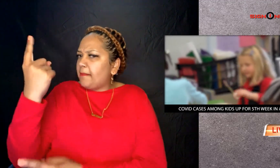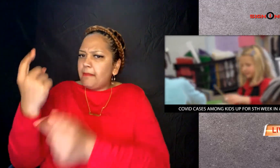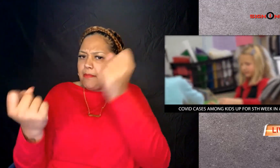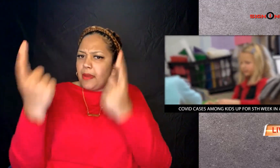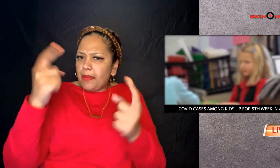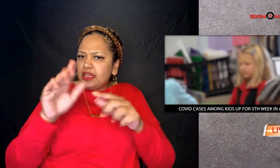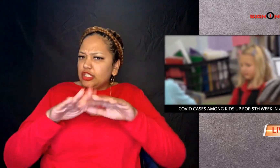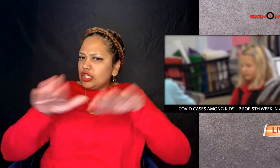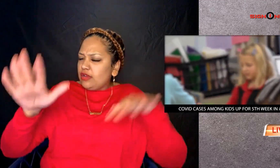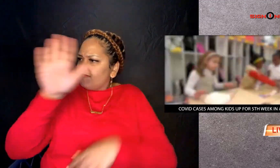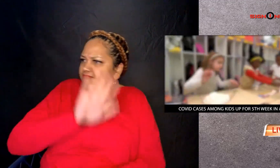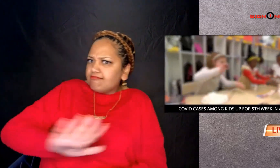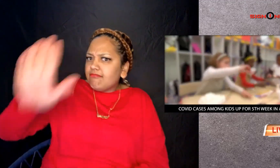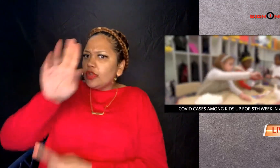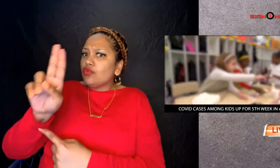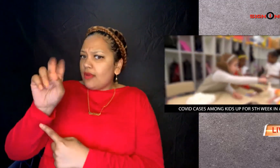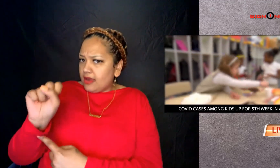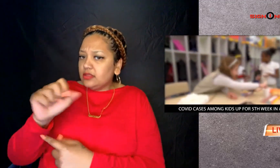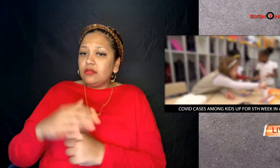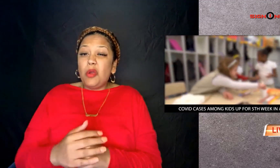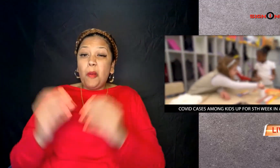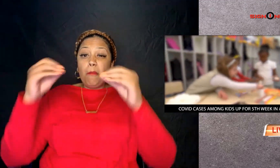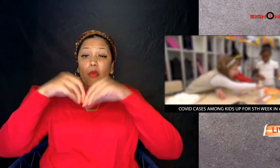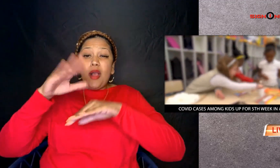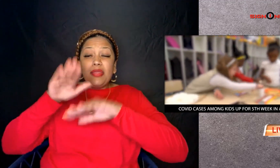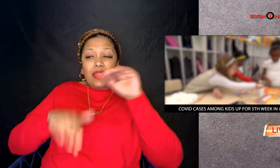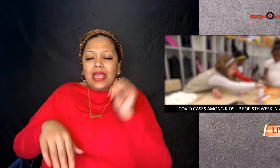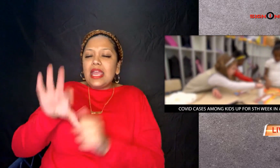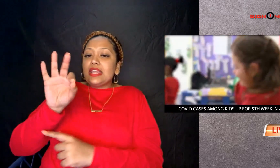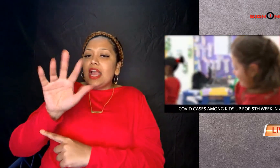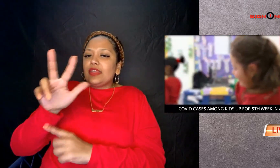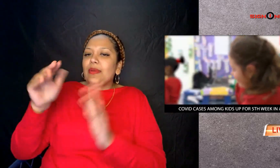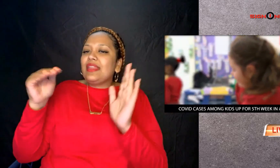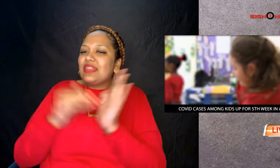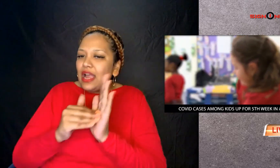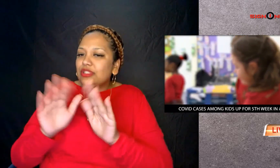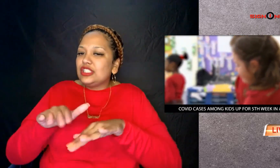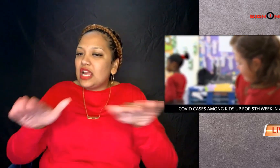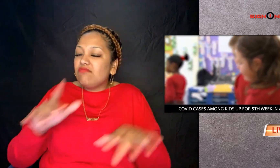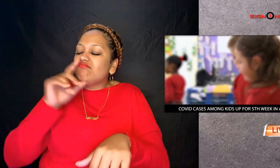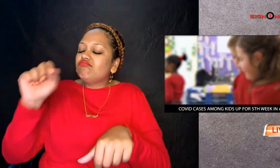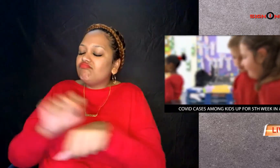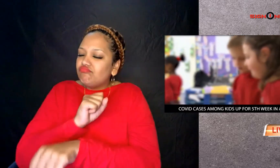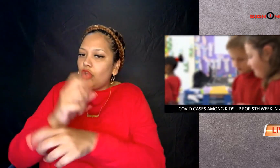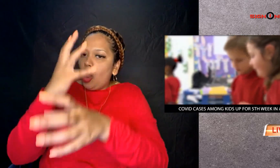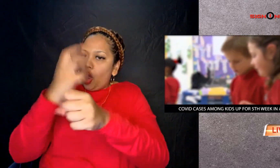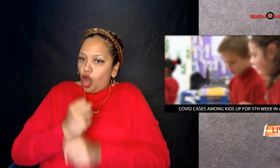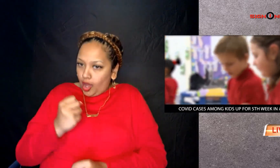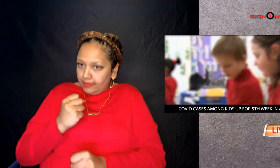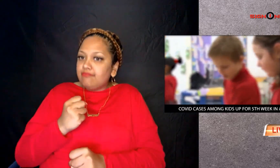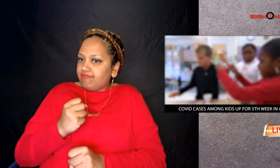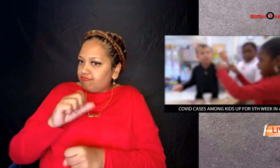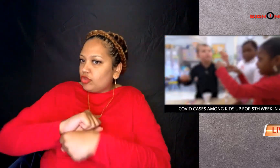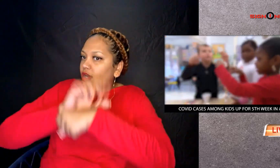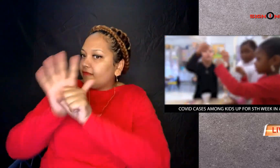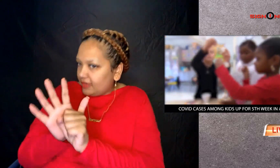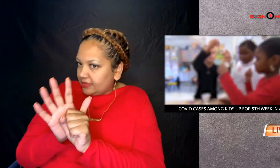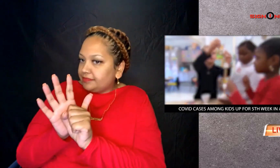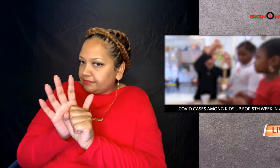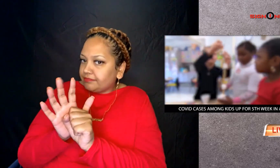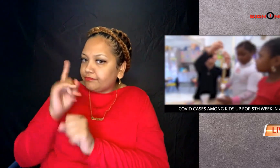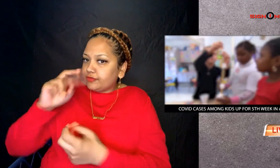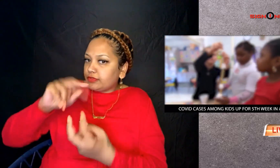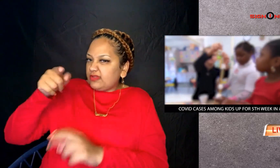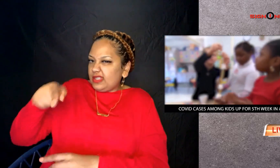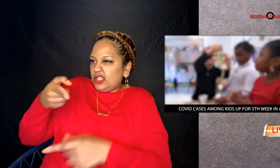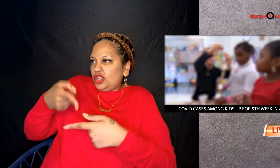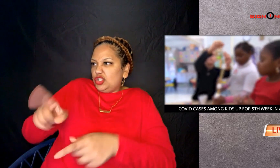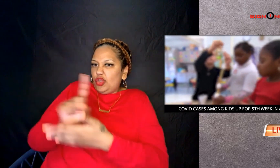uptick in new Covid 19 cases among children in the US more than 93,000 children tested